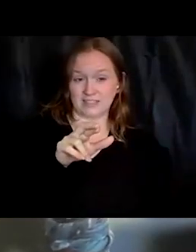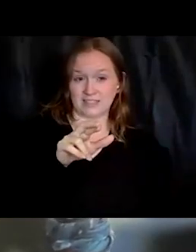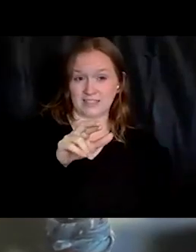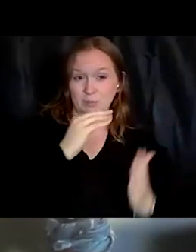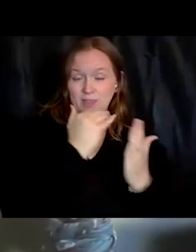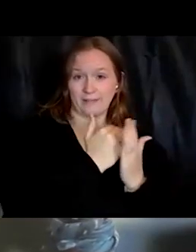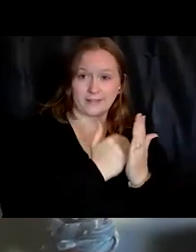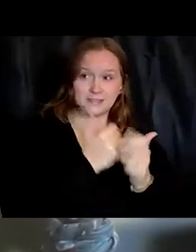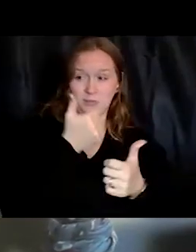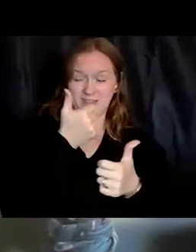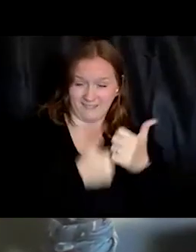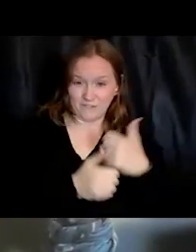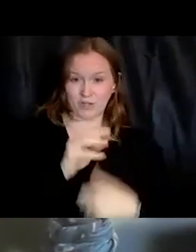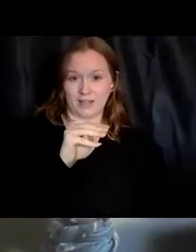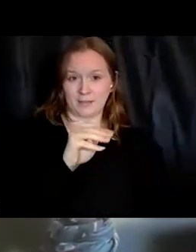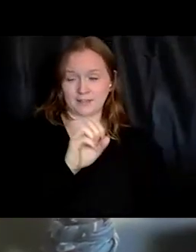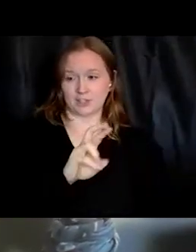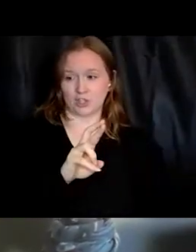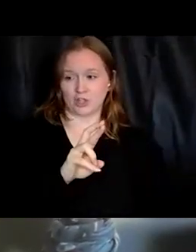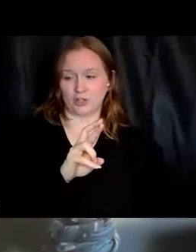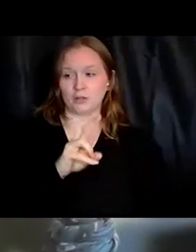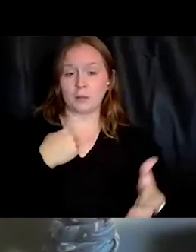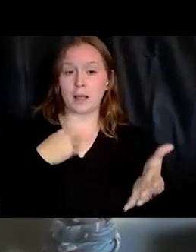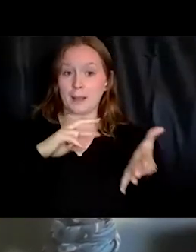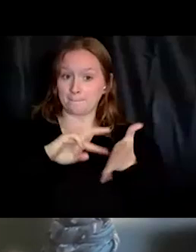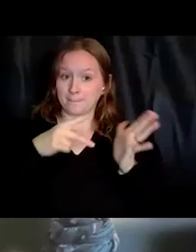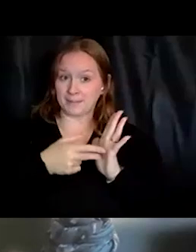what I mean, and I hope it came across that way,